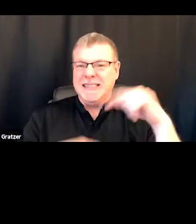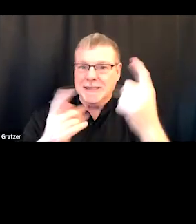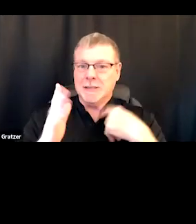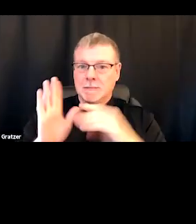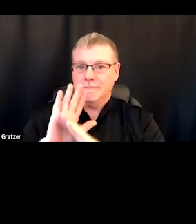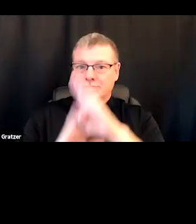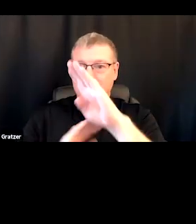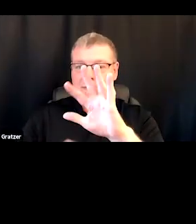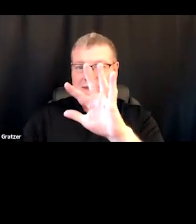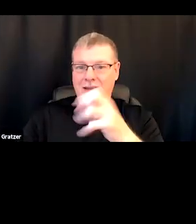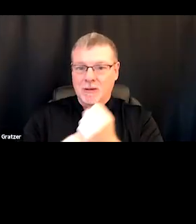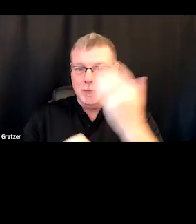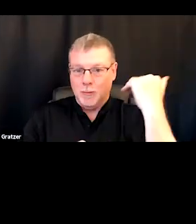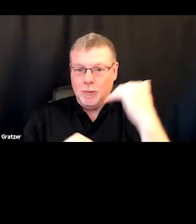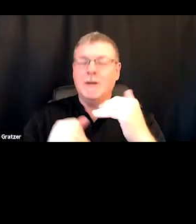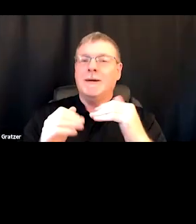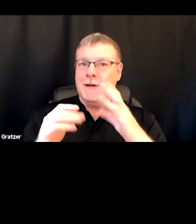so can see it continues to trend upward.